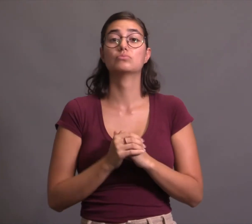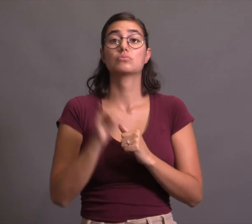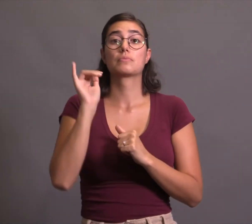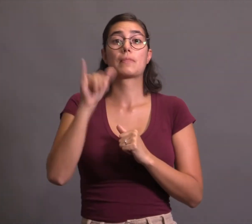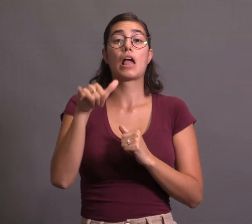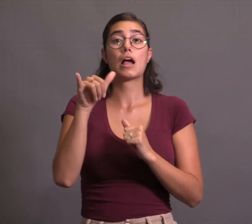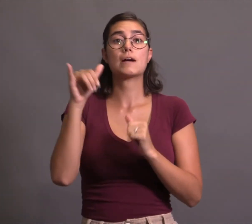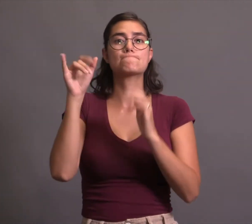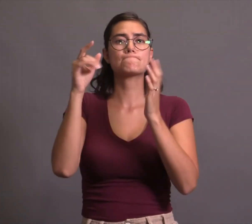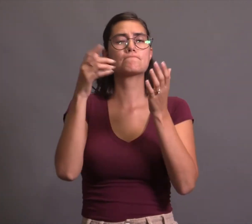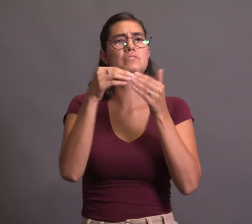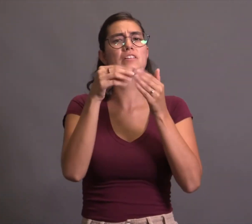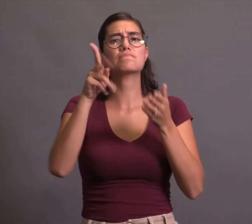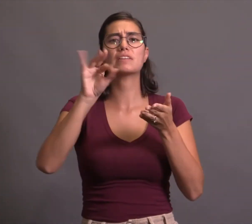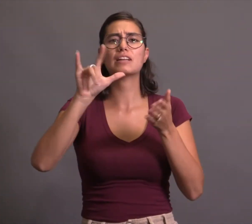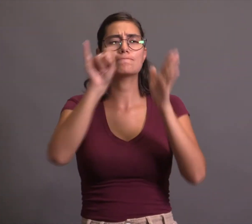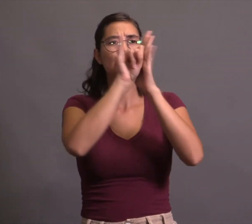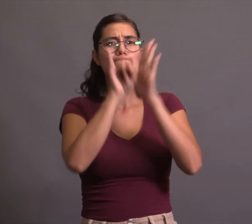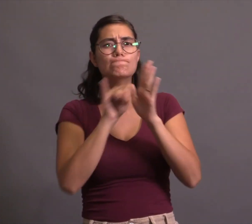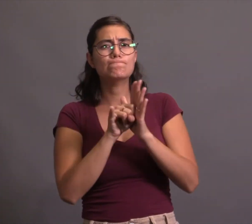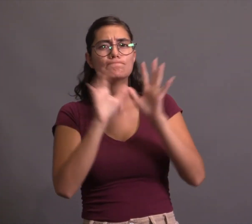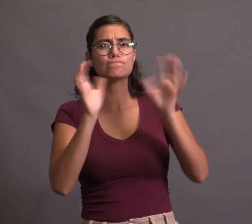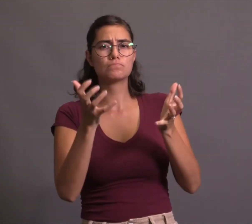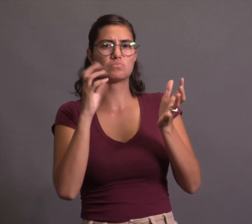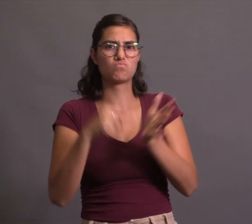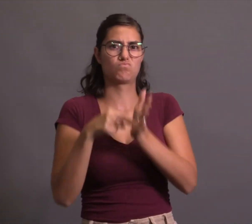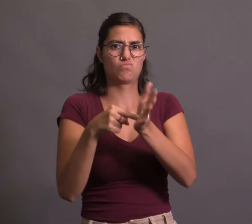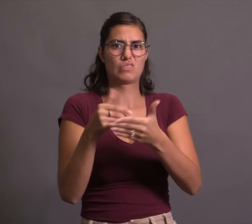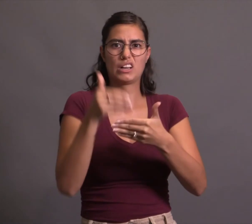Here are the themes identified: